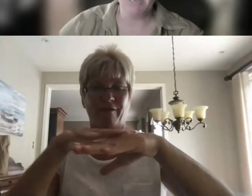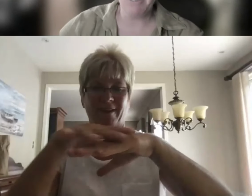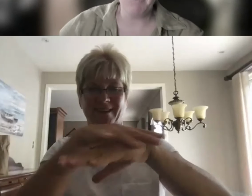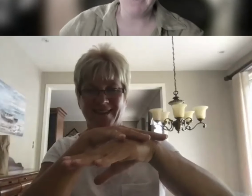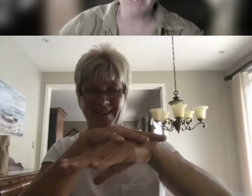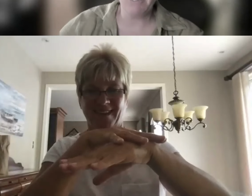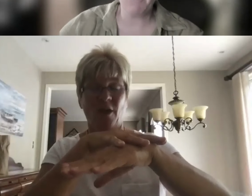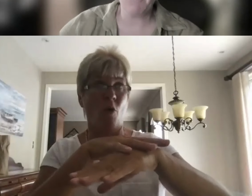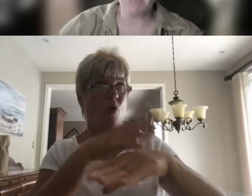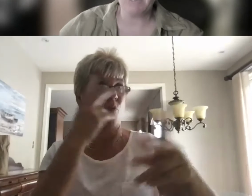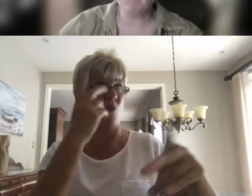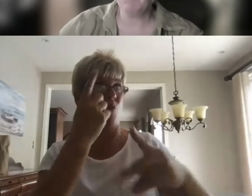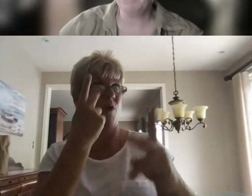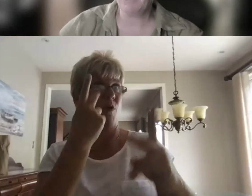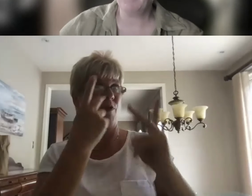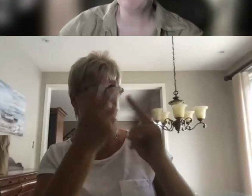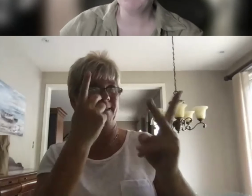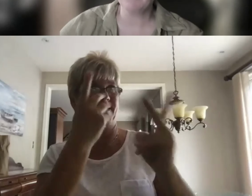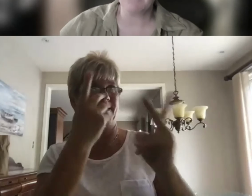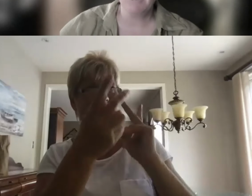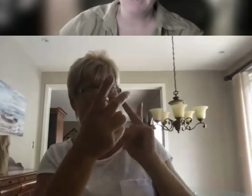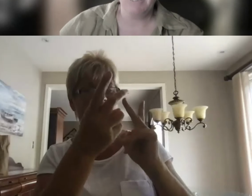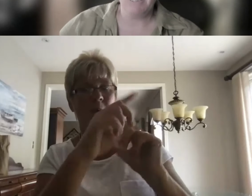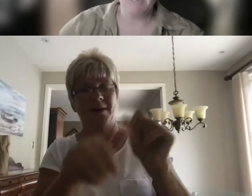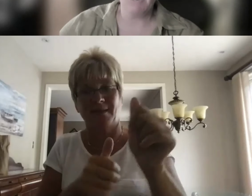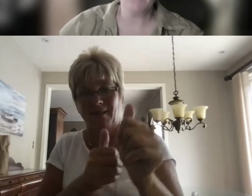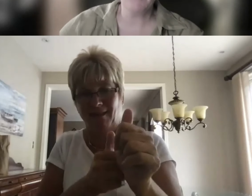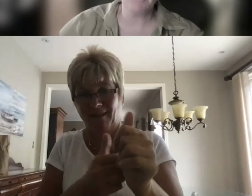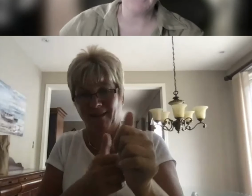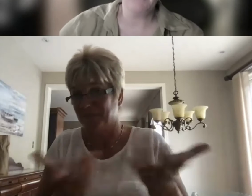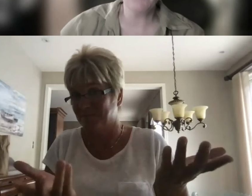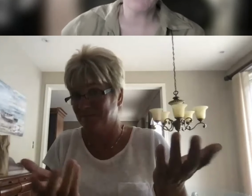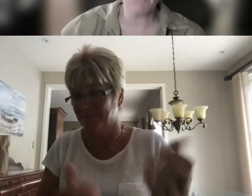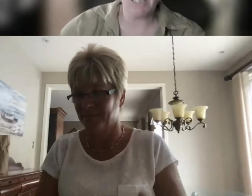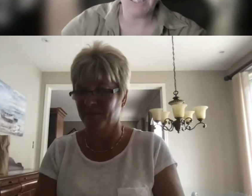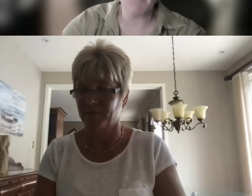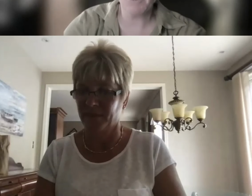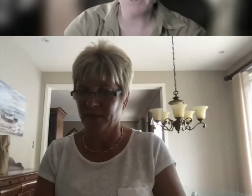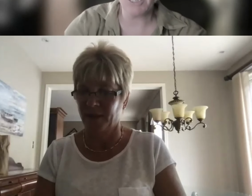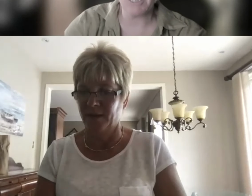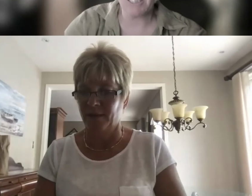If we have an industry that's emerging,